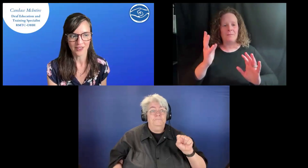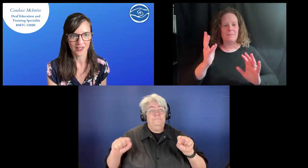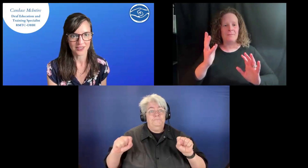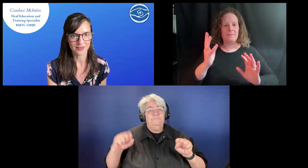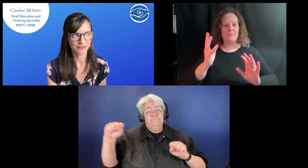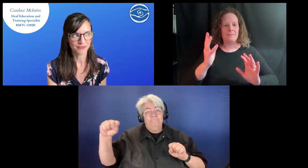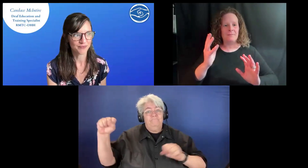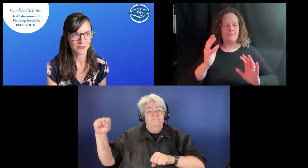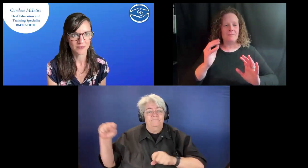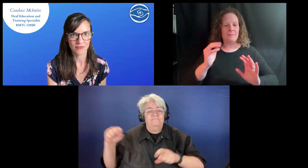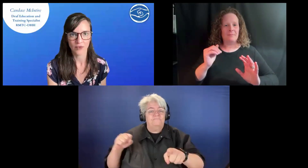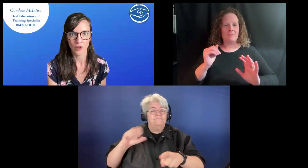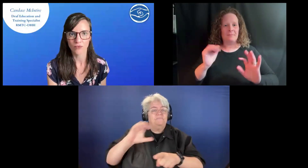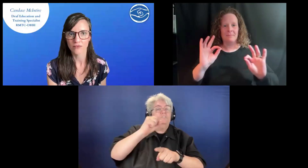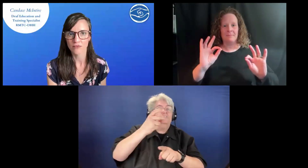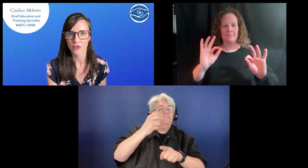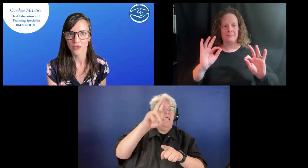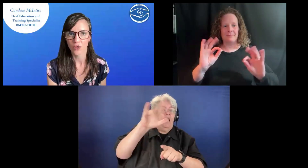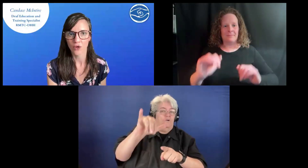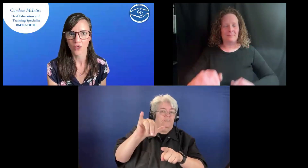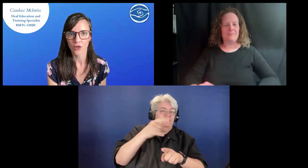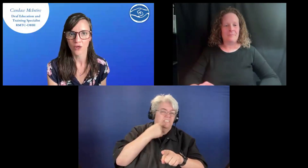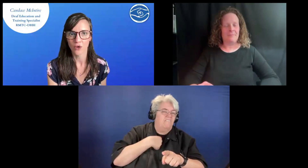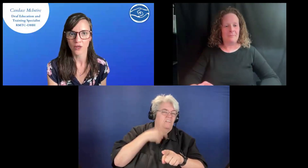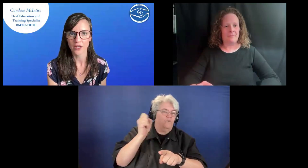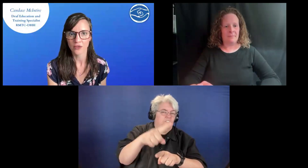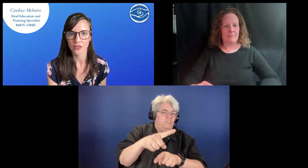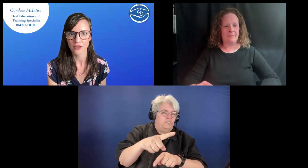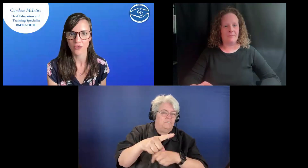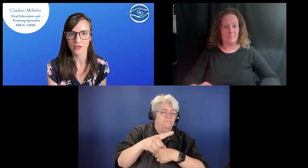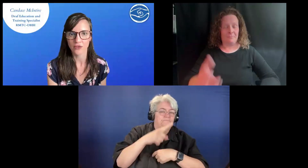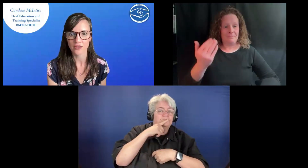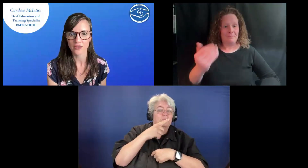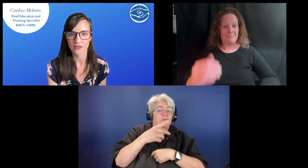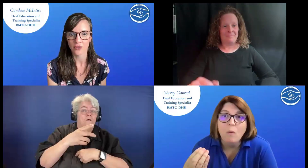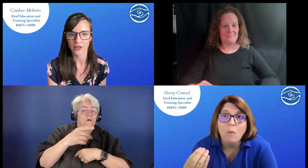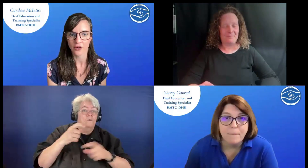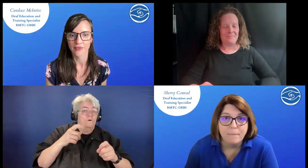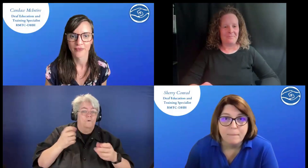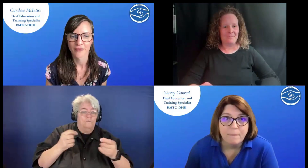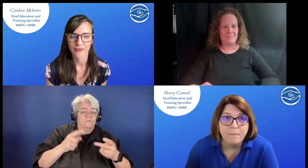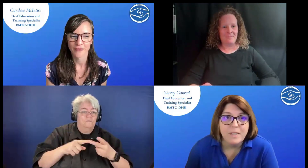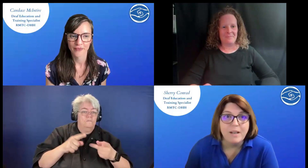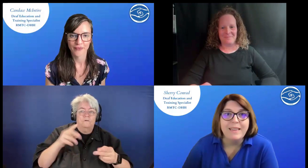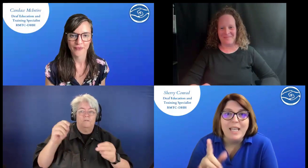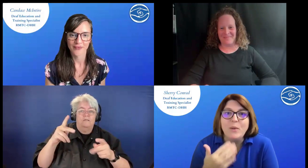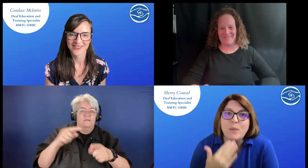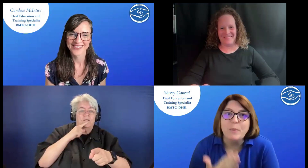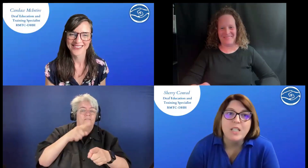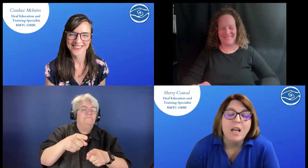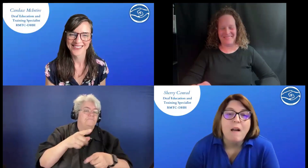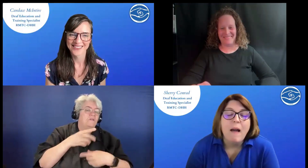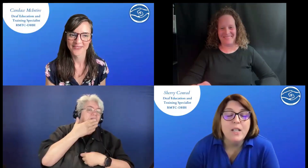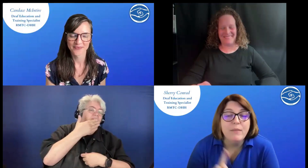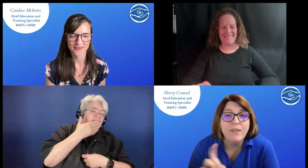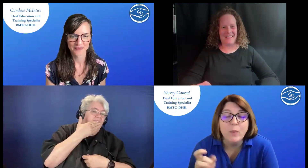Hey Jennifer I do have another question. Hold on hold on hold on. Okay go ahead. Thank you so much. I do have